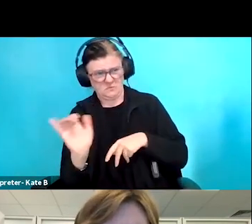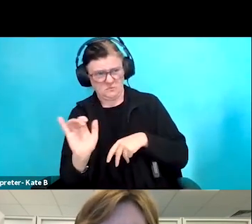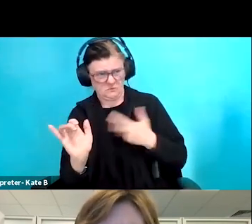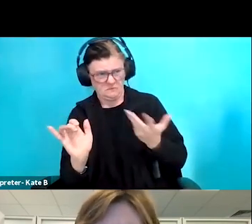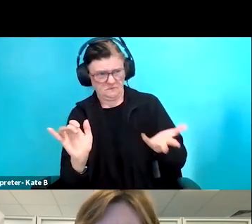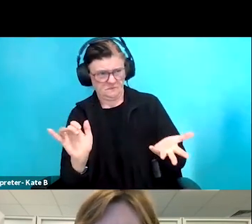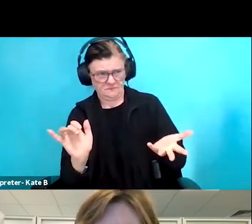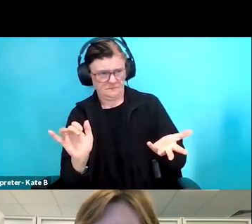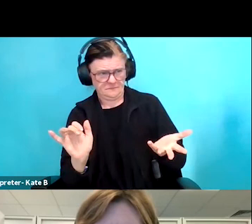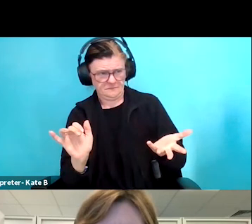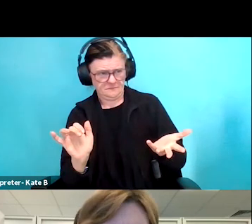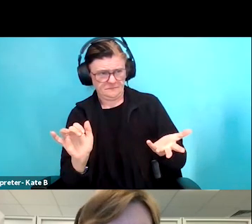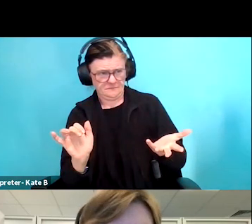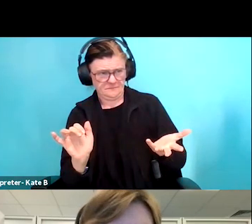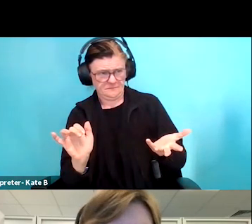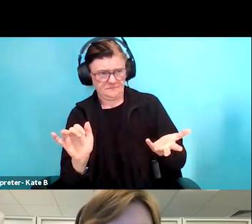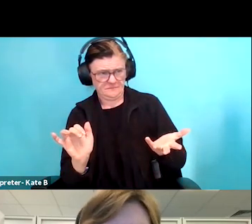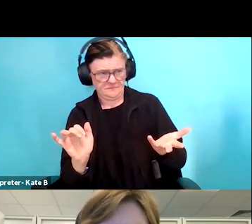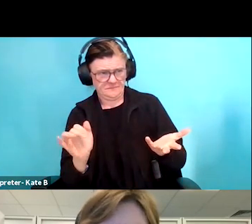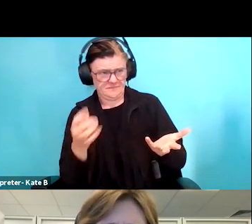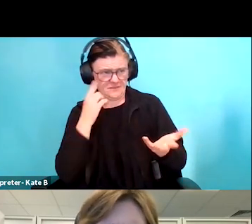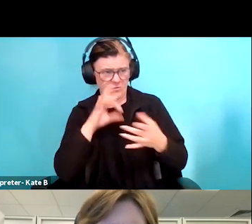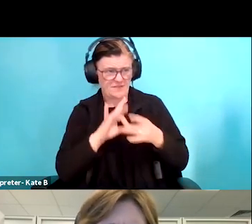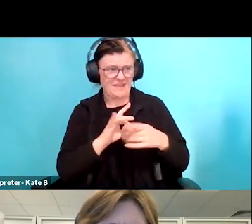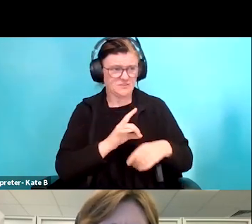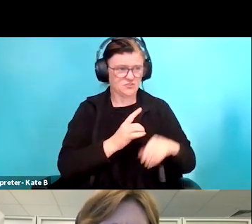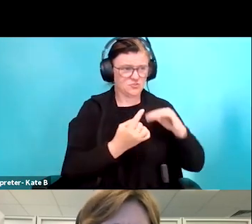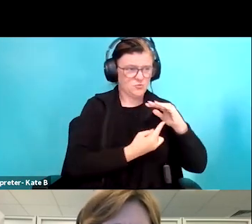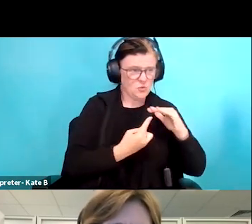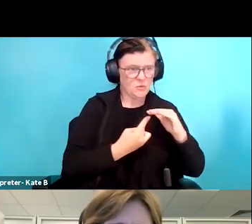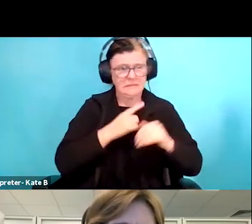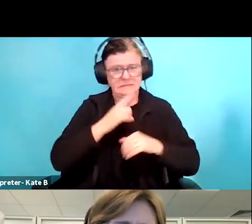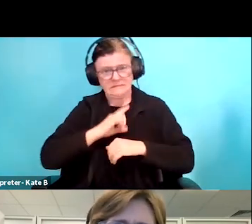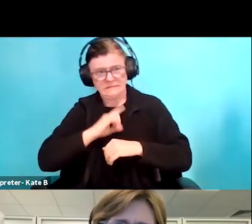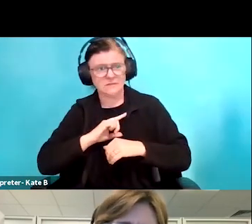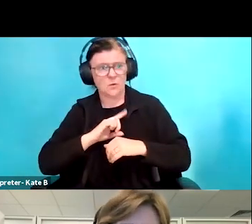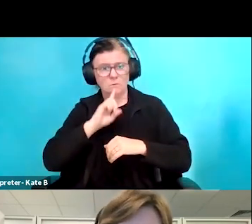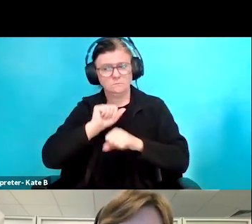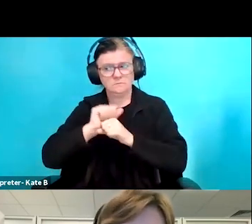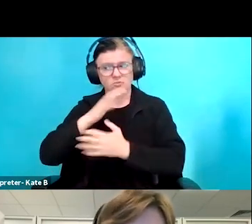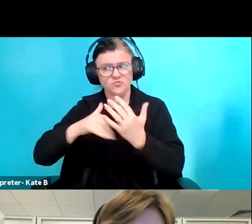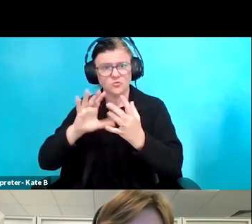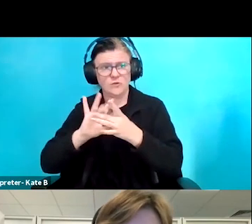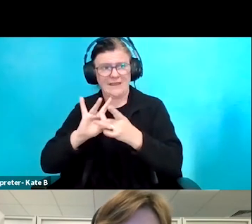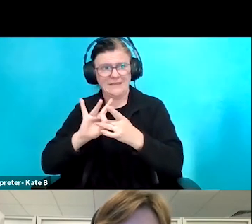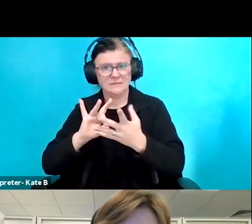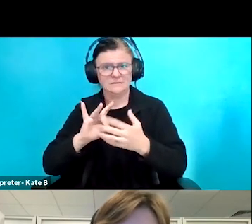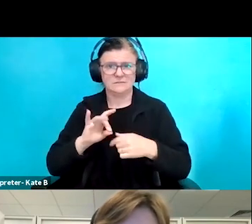and their relationship to social isolation and loneliness or social connectedness. [Dr. Catherine Ipsen:] I’ll let Gill take that one.